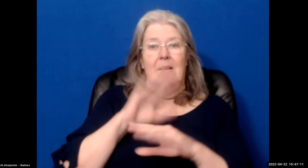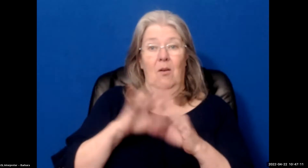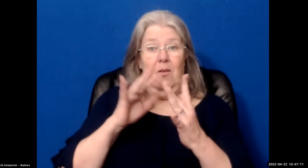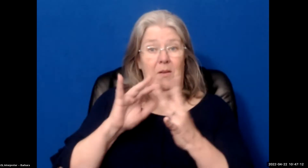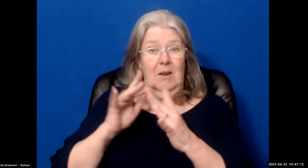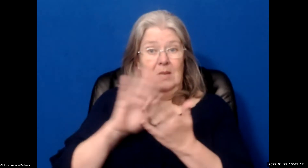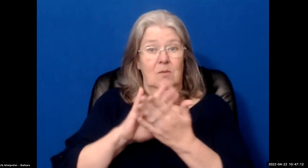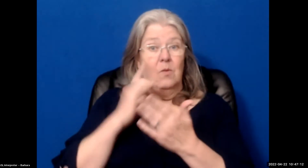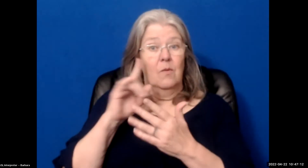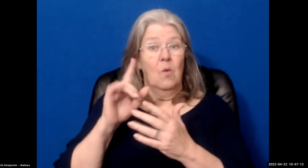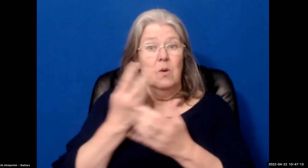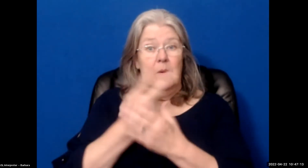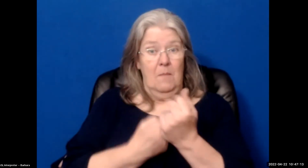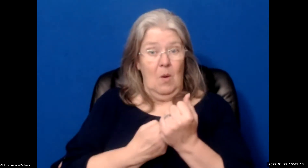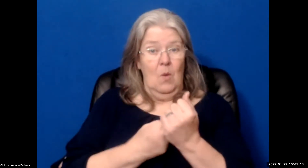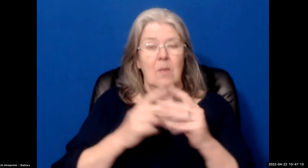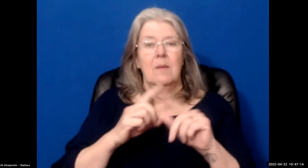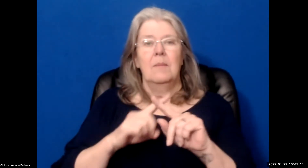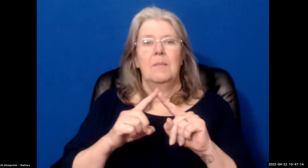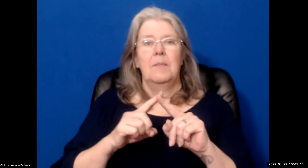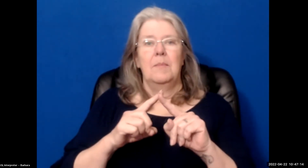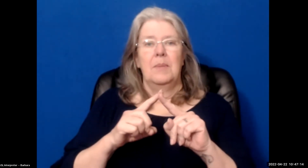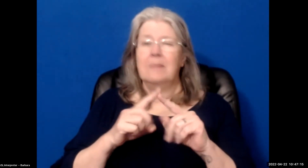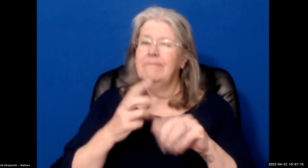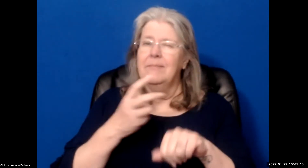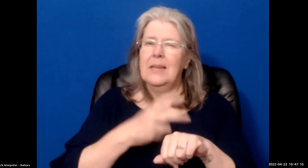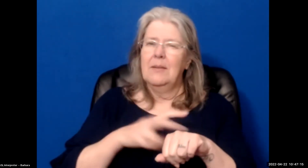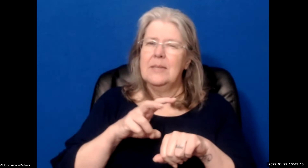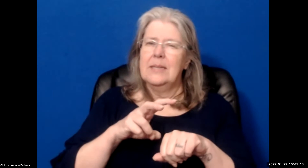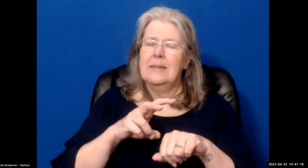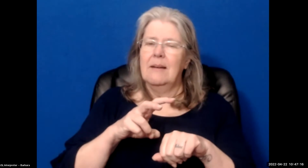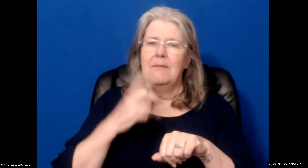But I mean it was the very, very tough for your kids not to have interaction with other